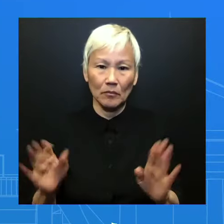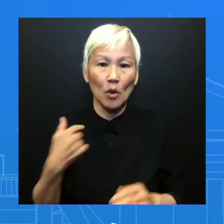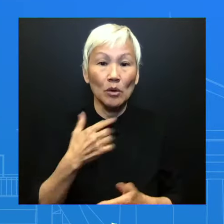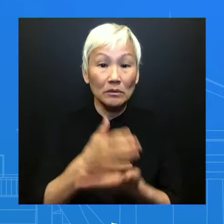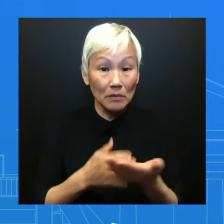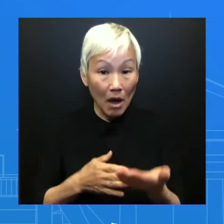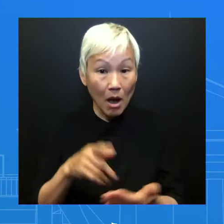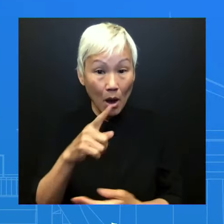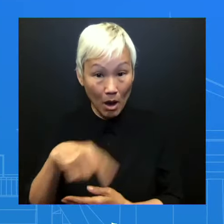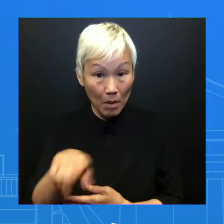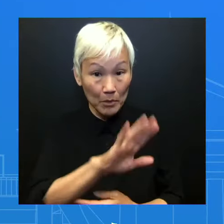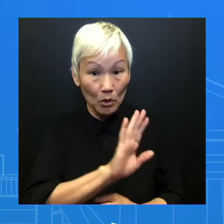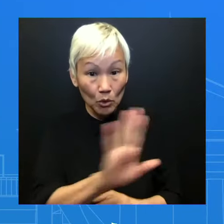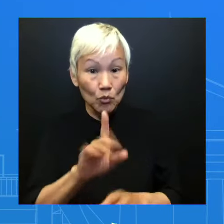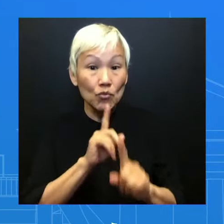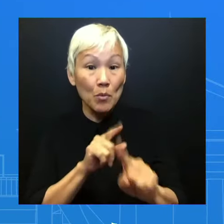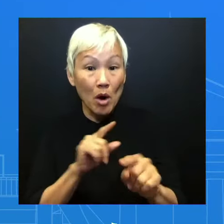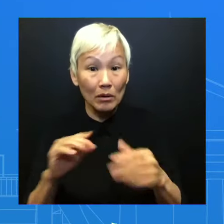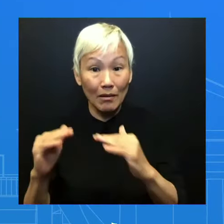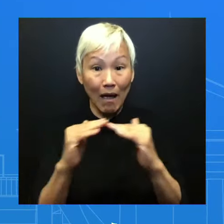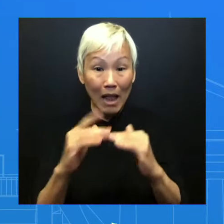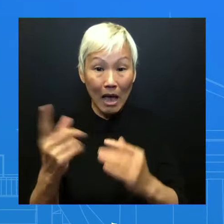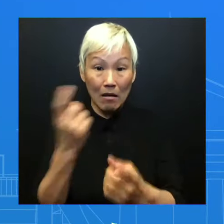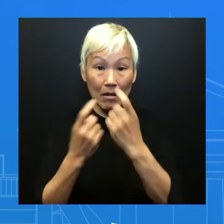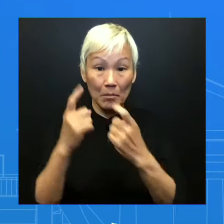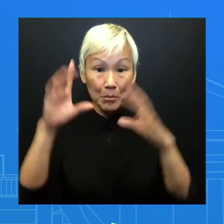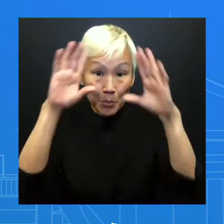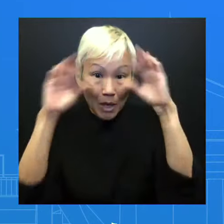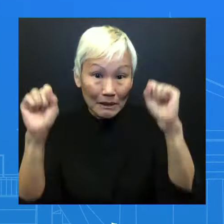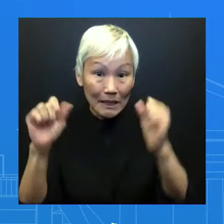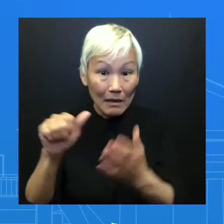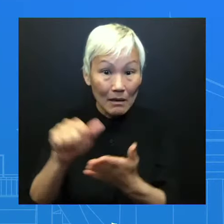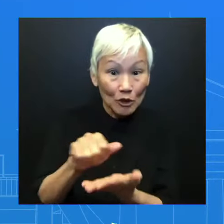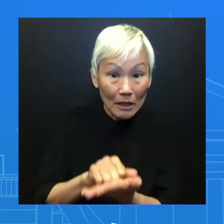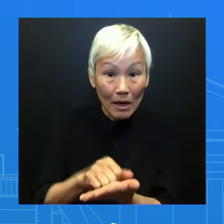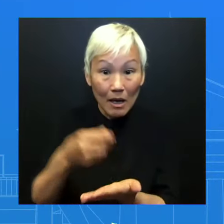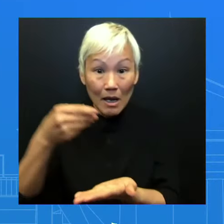and how he sees moving forward, especially on the economy. And so, honestly, we just haven't had the time